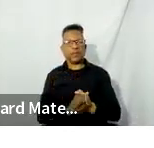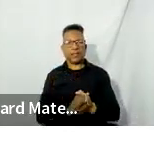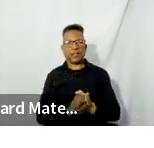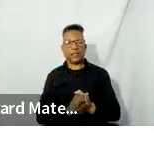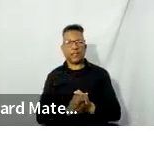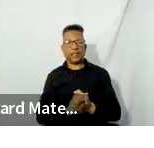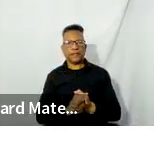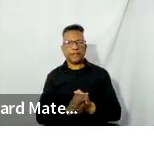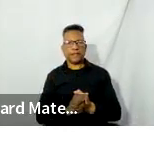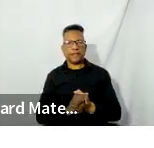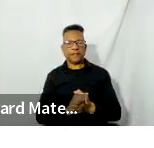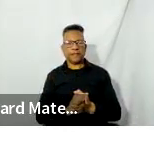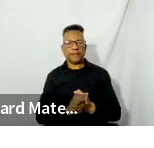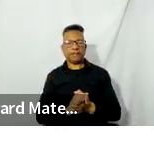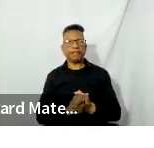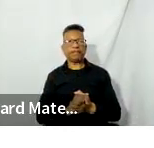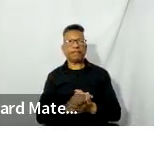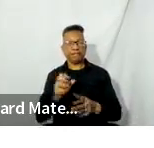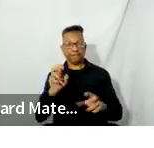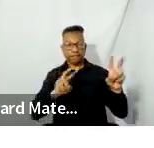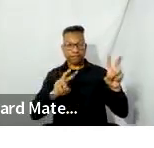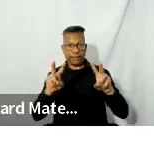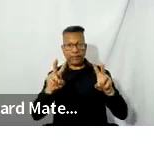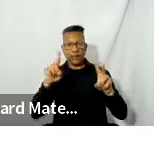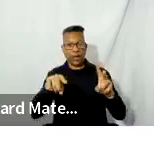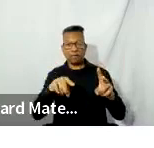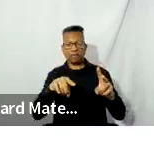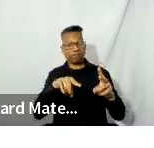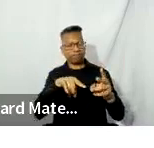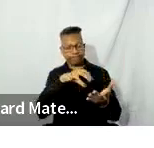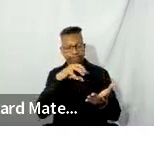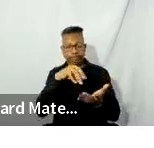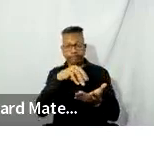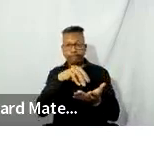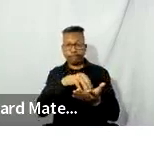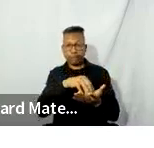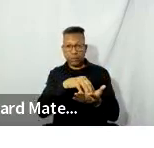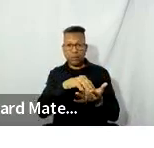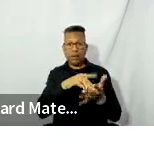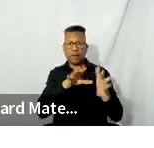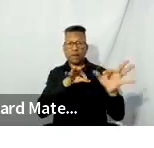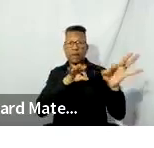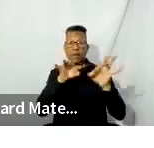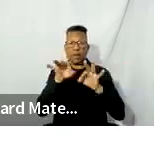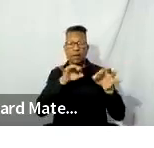iew is fairly is fairly central to the to to the the formulations of the principles of